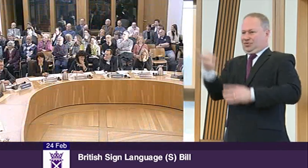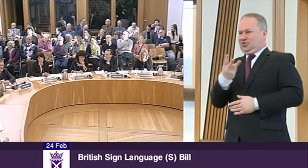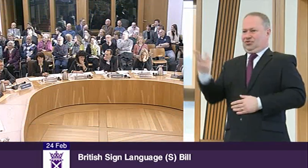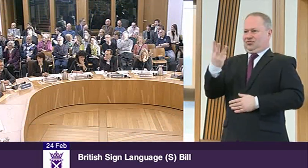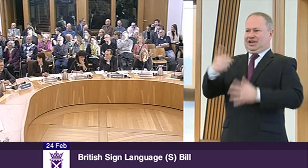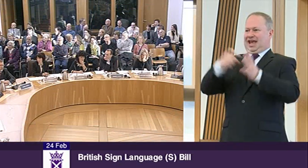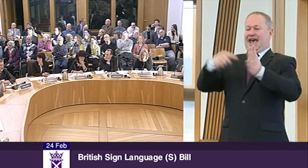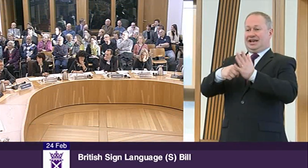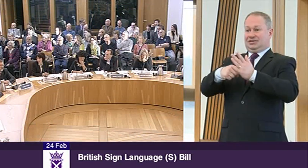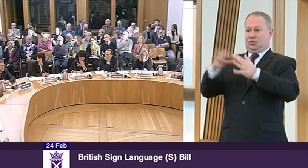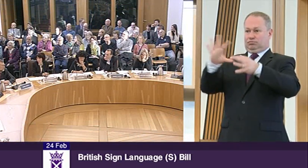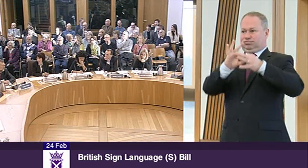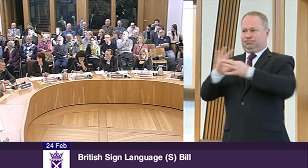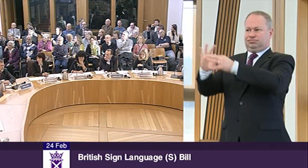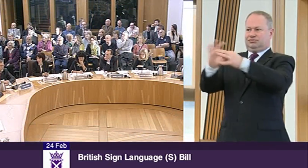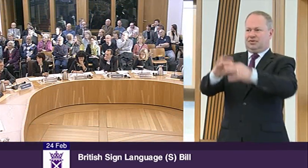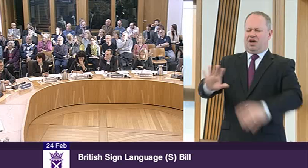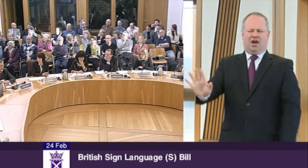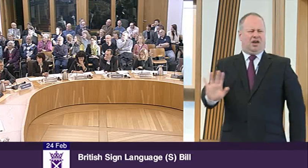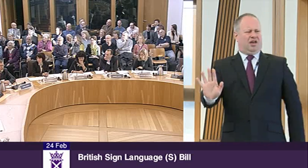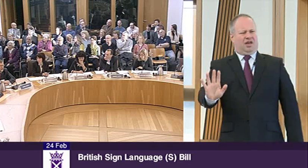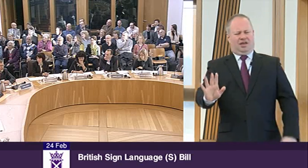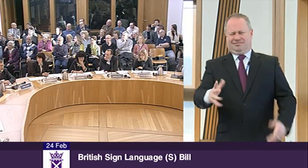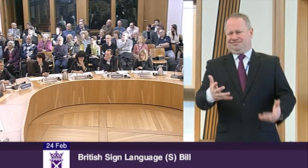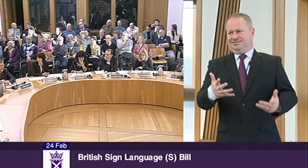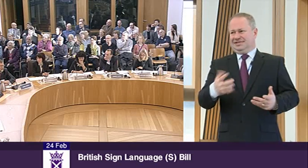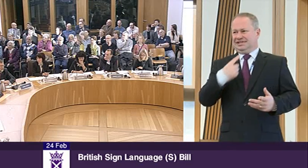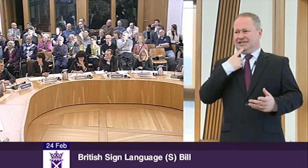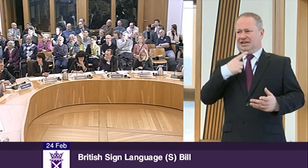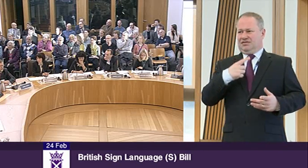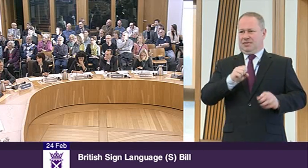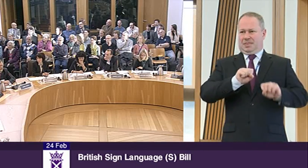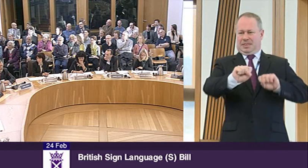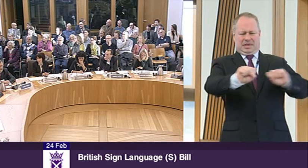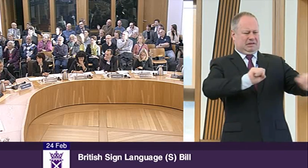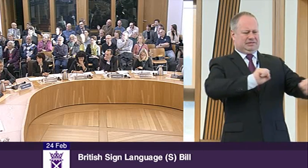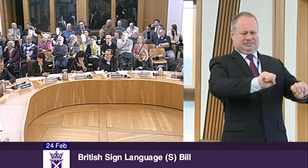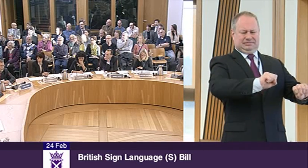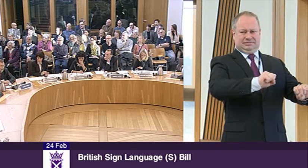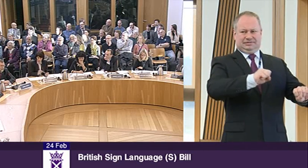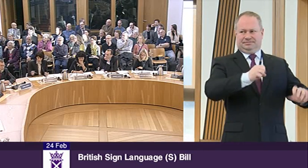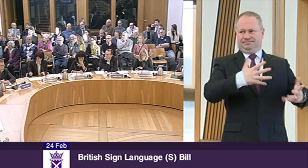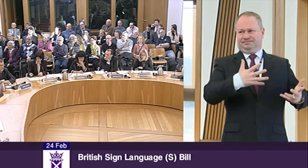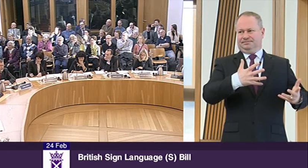Nigel Firth: It is quite a sweeping generalisation to say that the needs of profoundly deaf communities